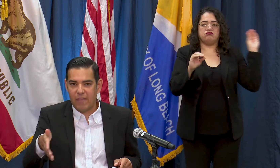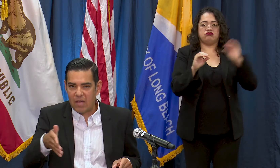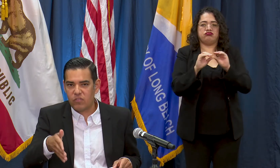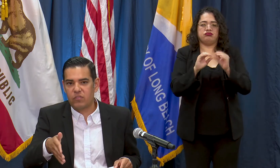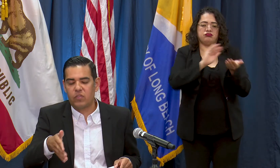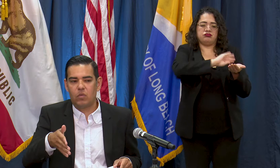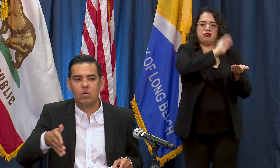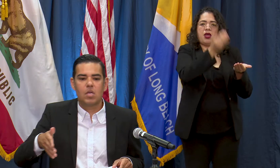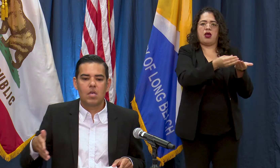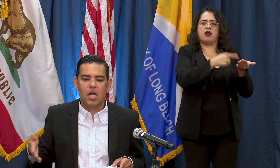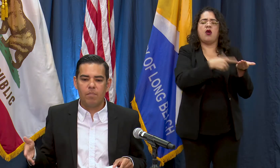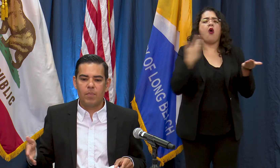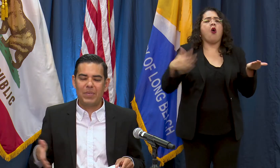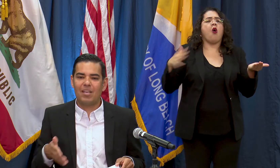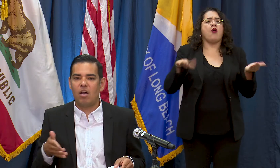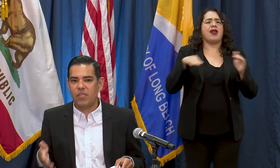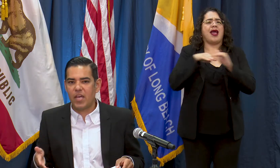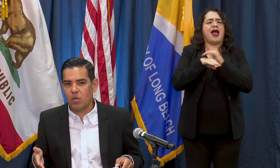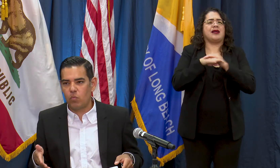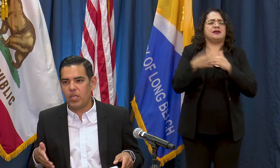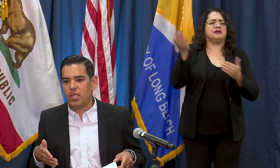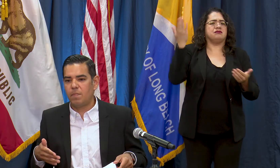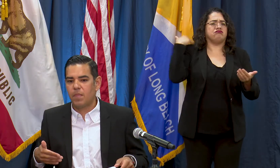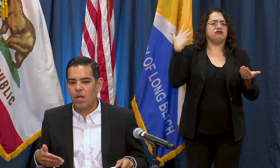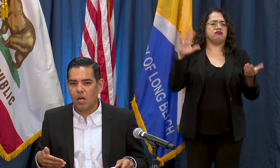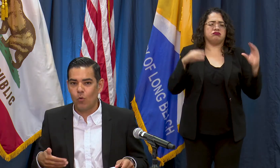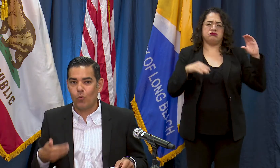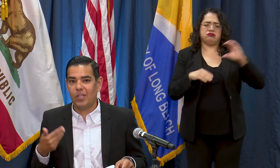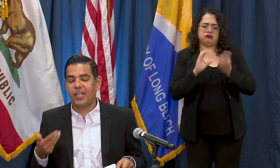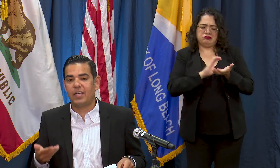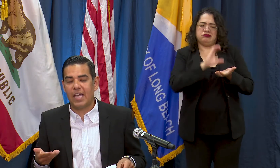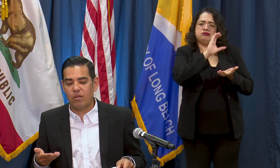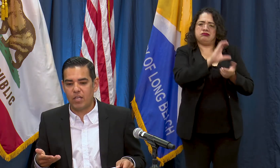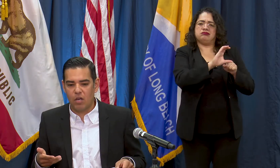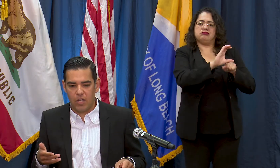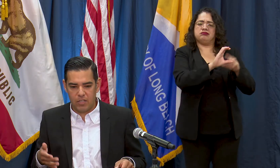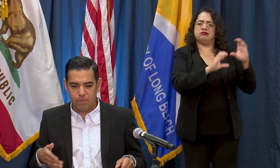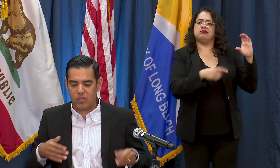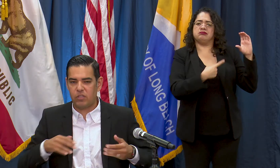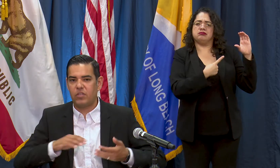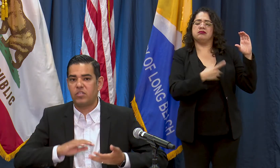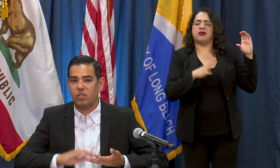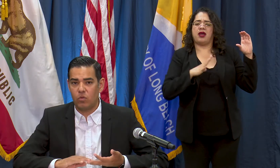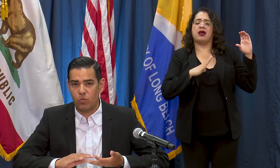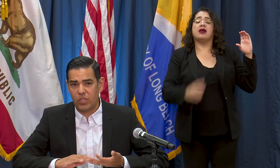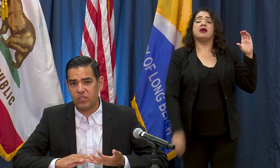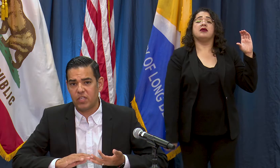have access to but beyond that we are really counting on especially the recent